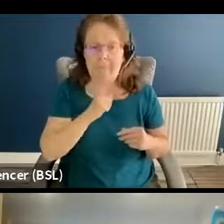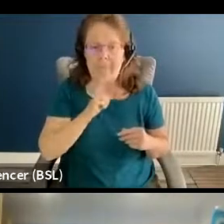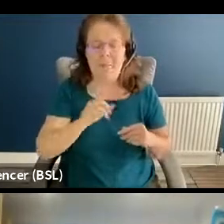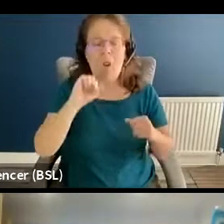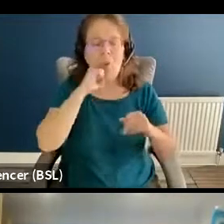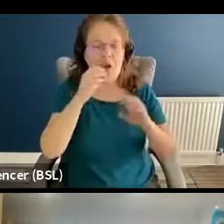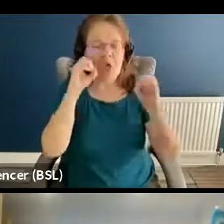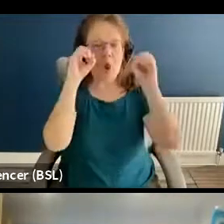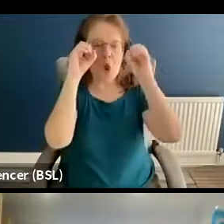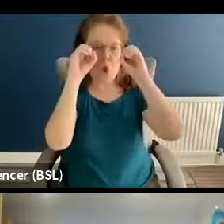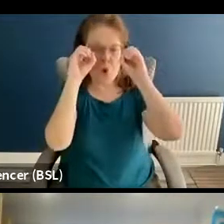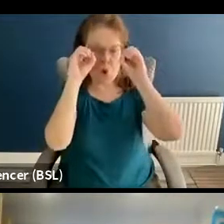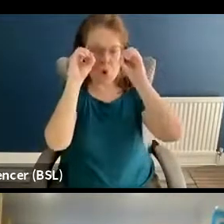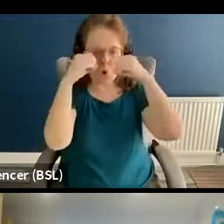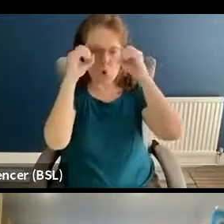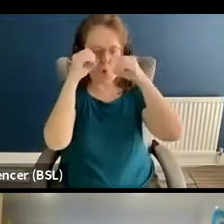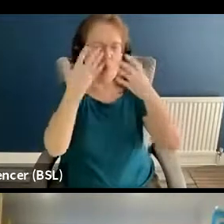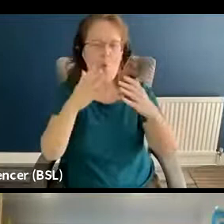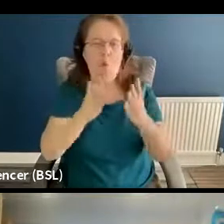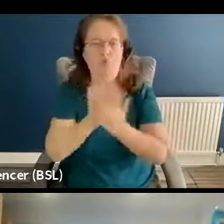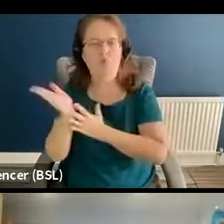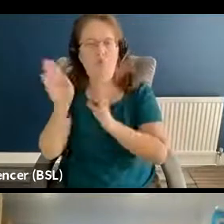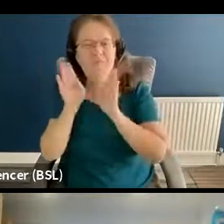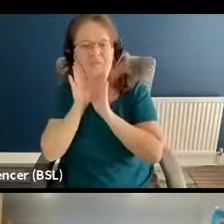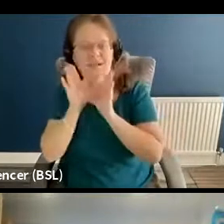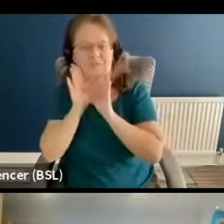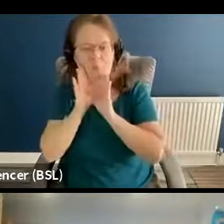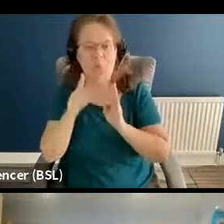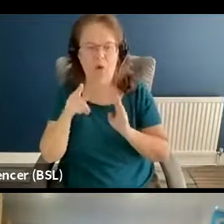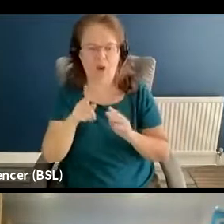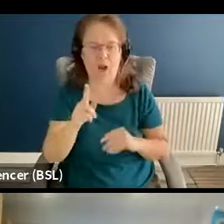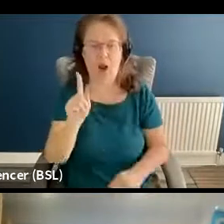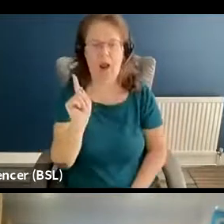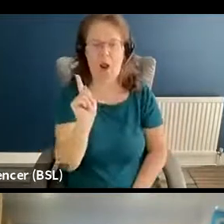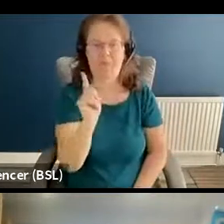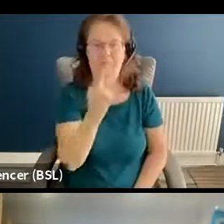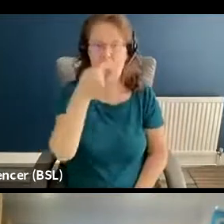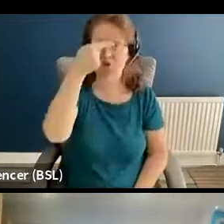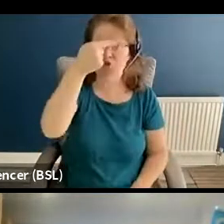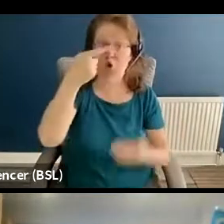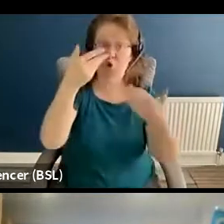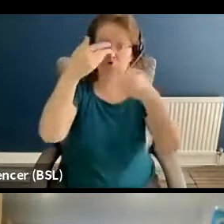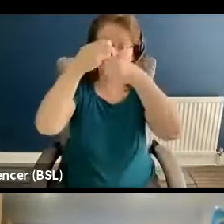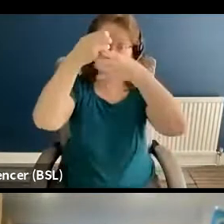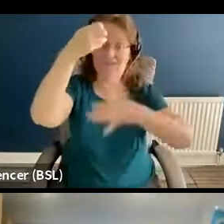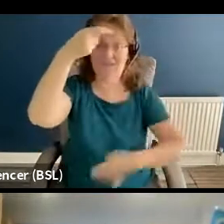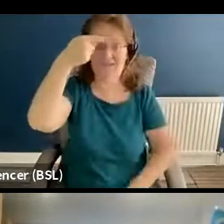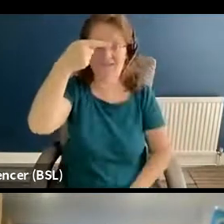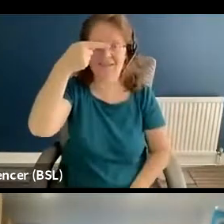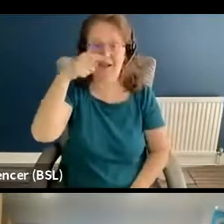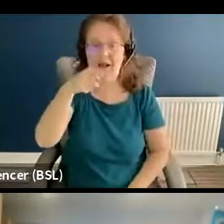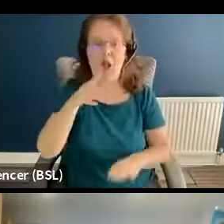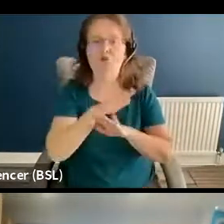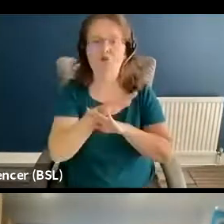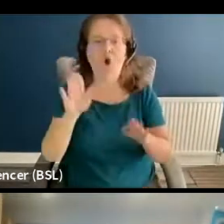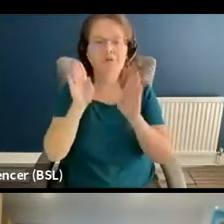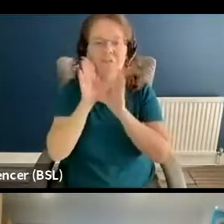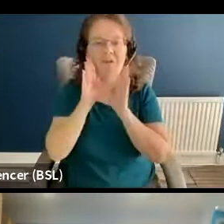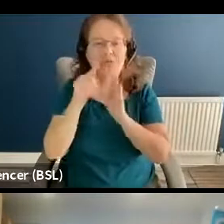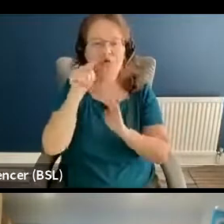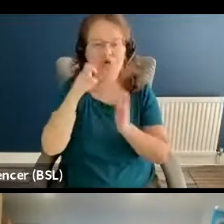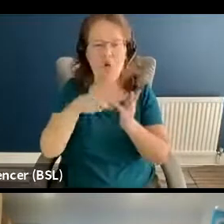the word Facebook. The first result was not facebook.com. It came up an article. I think